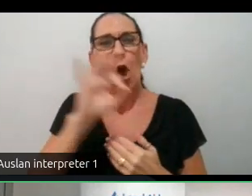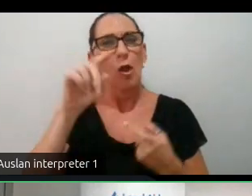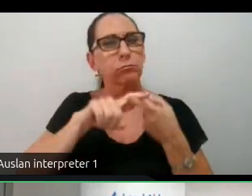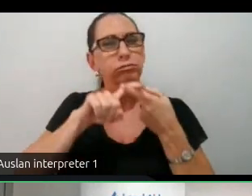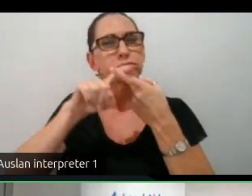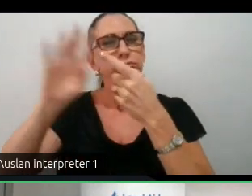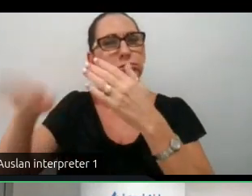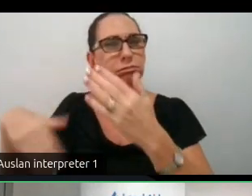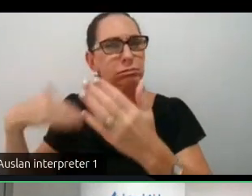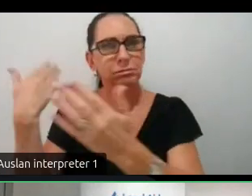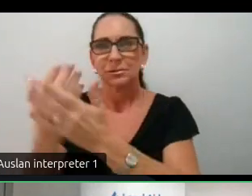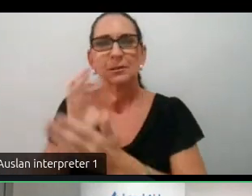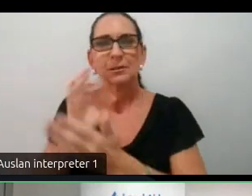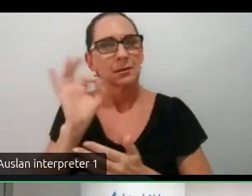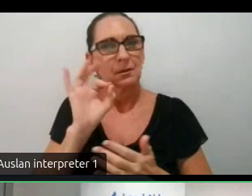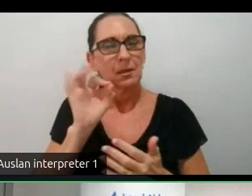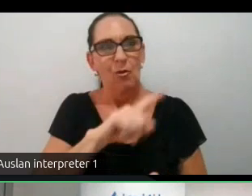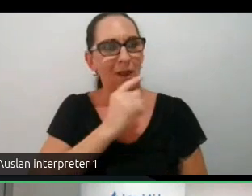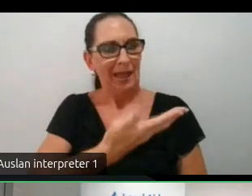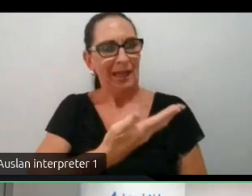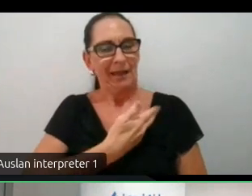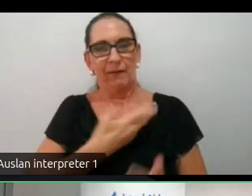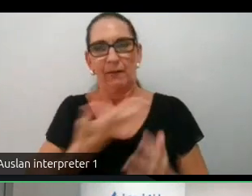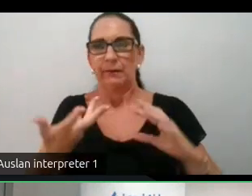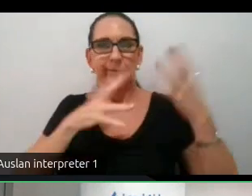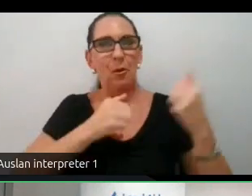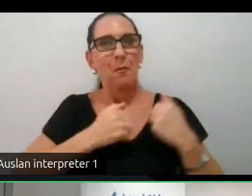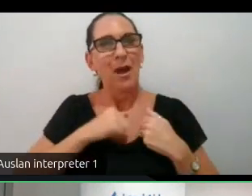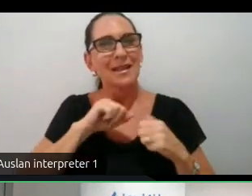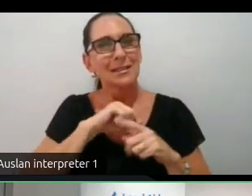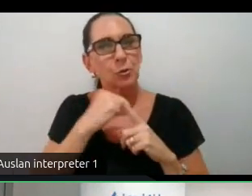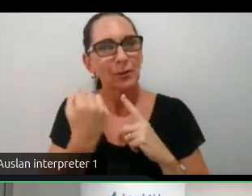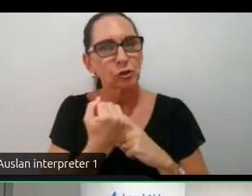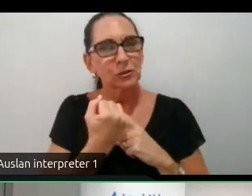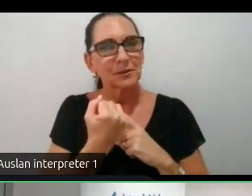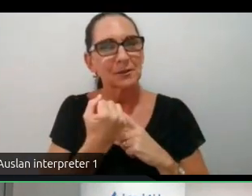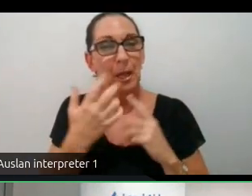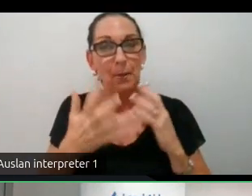sort of situation that will come up that will vary your circumstances to what position you were in